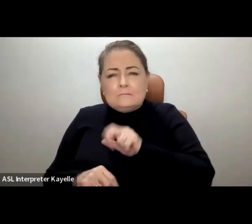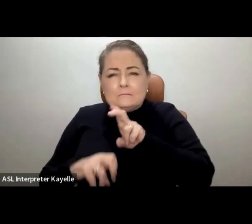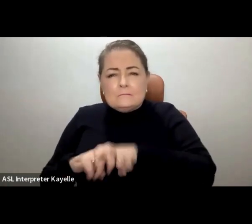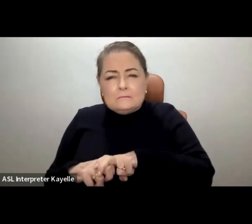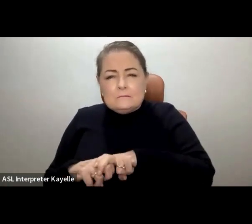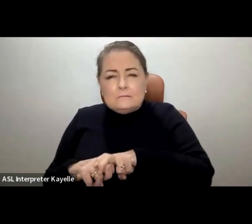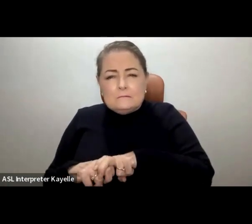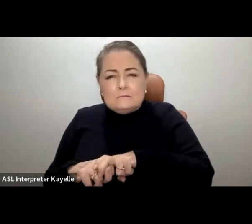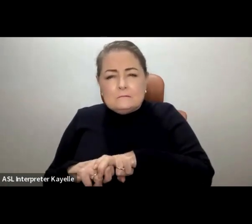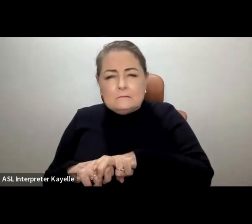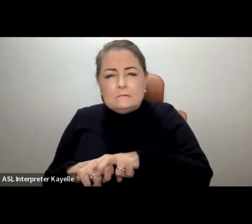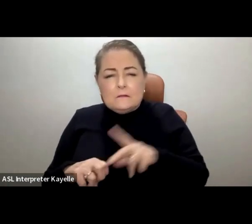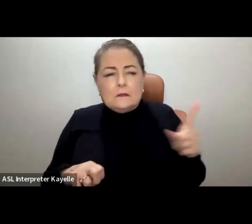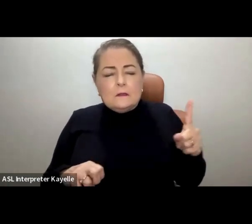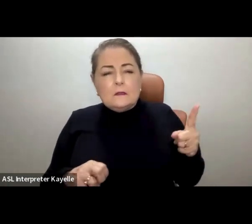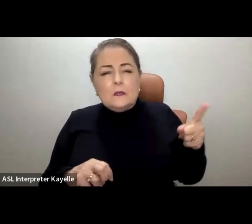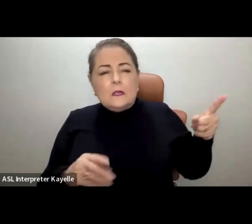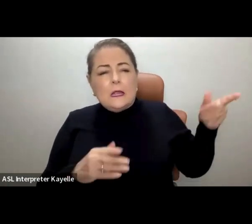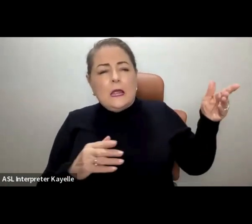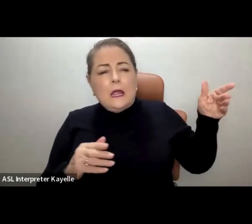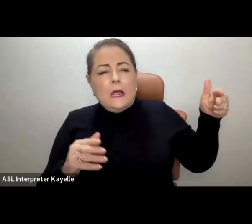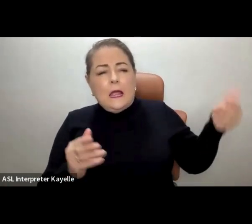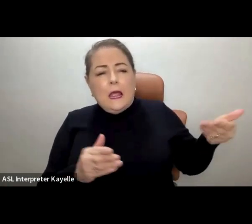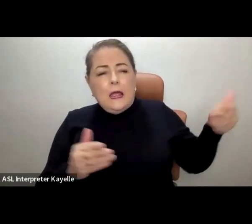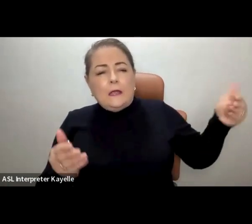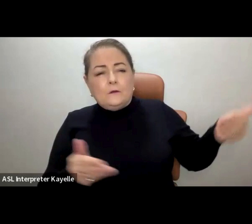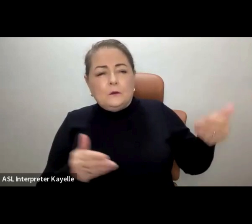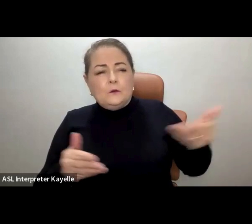panel. So having that kind of a flexible thinking, thinking more